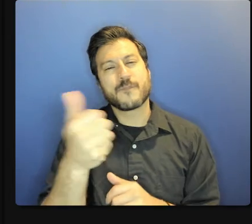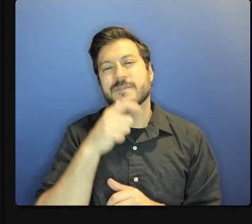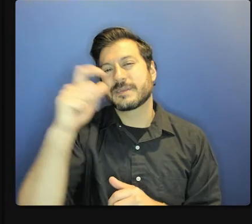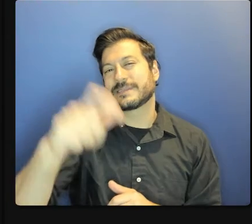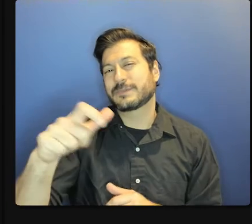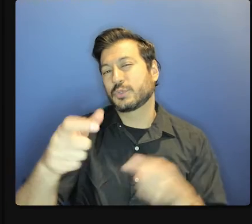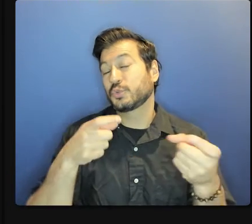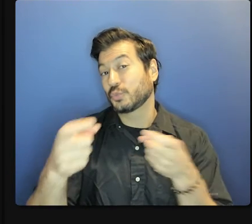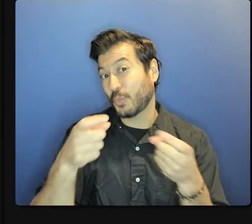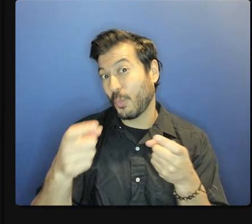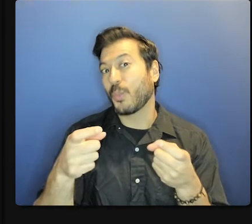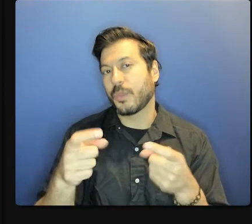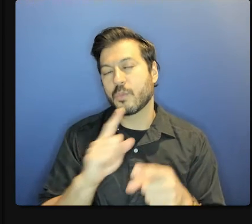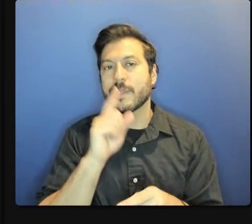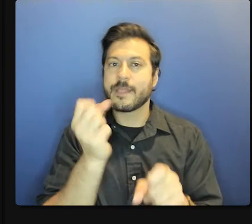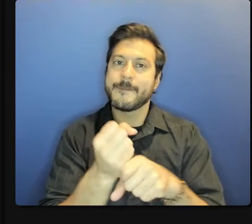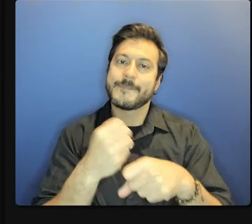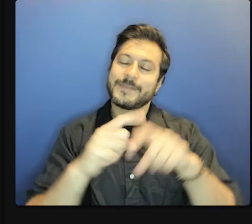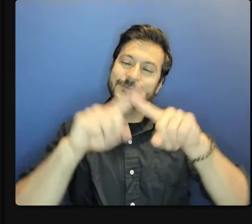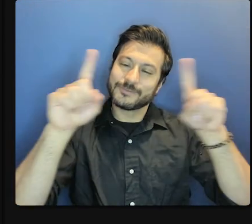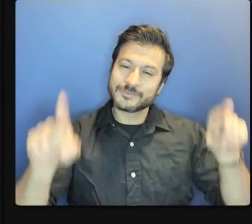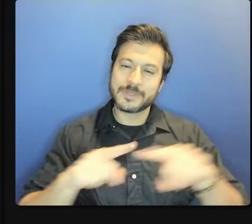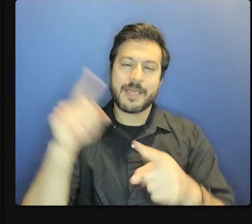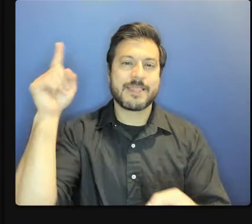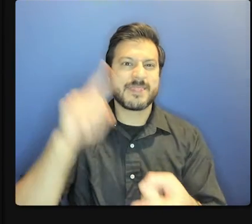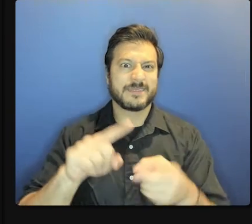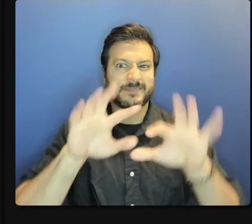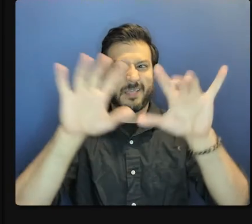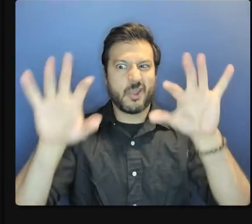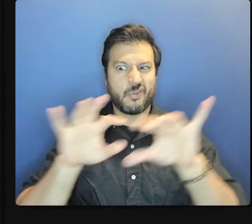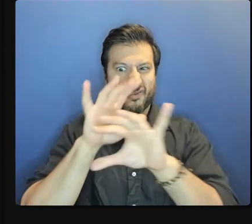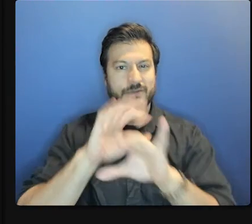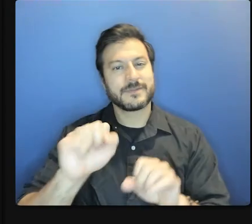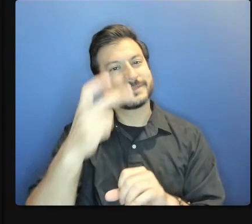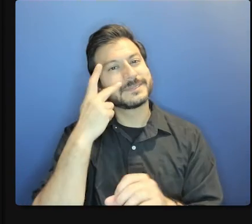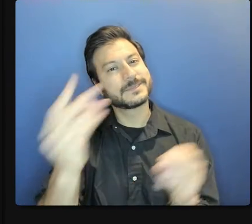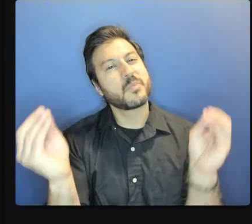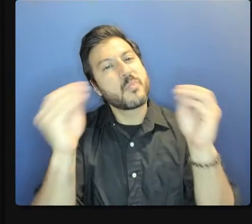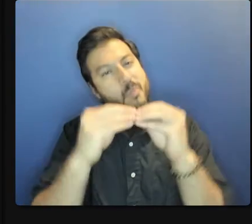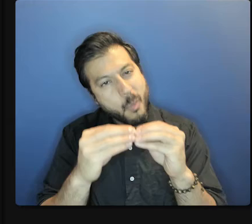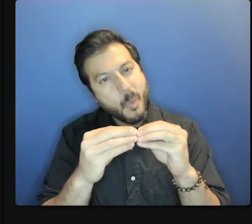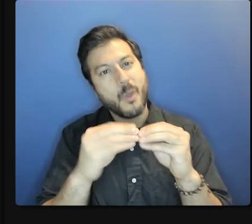Removing the unnecessary controls really makes the screen much less cluttered, so you can see more of the scene